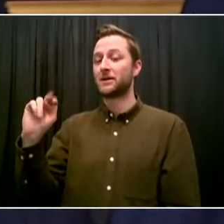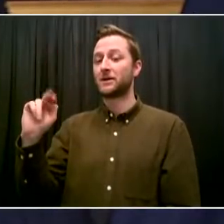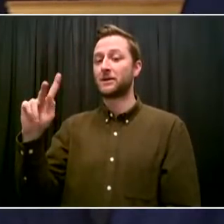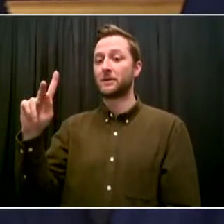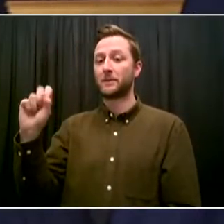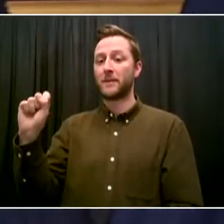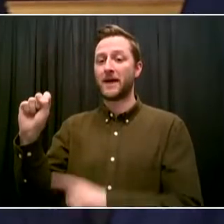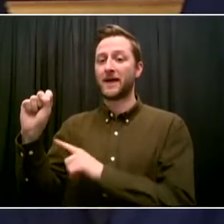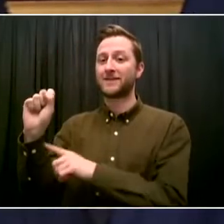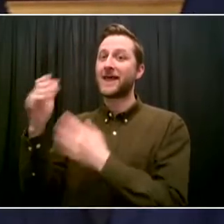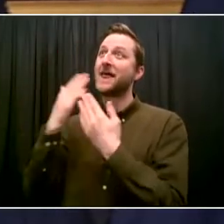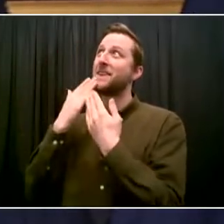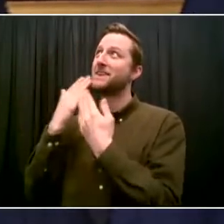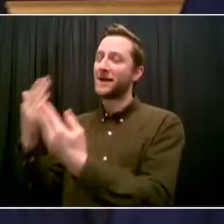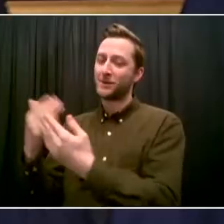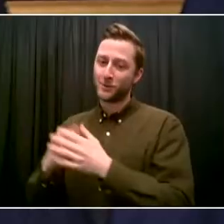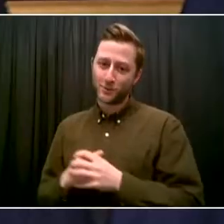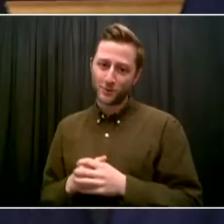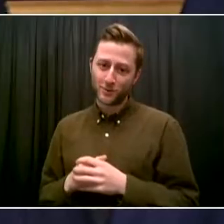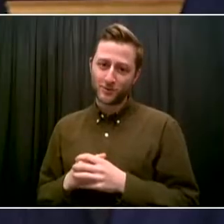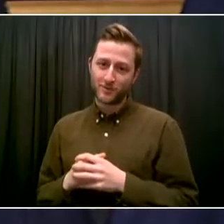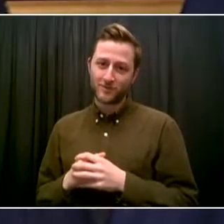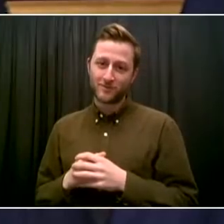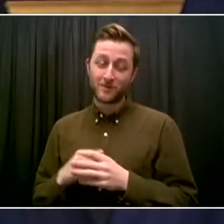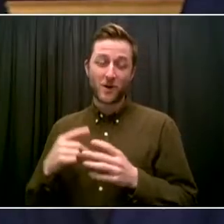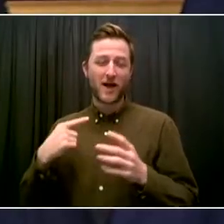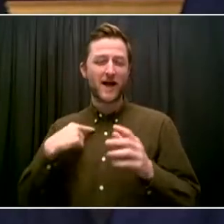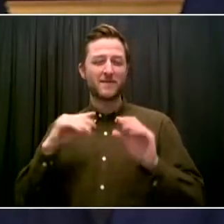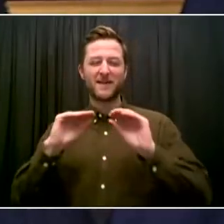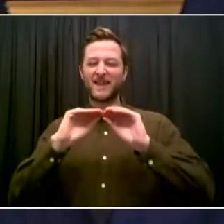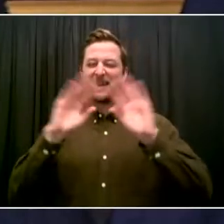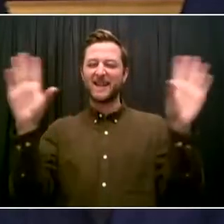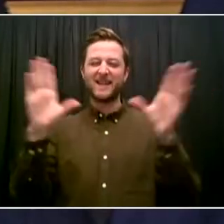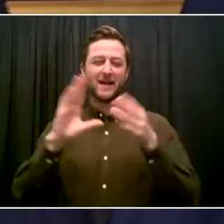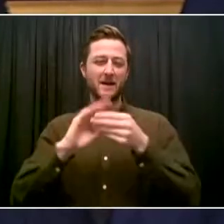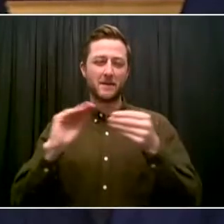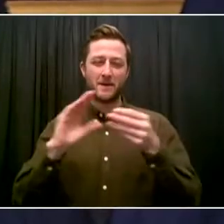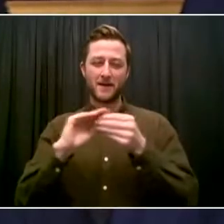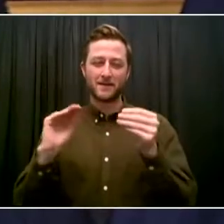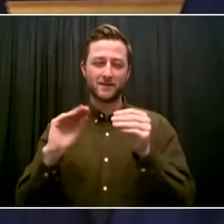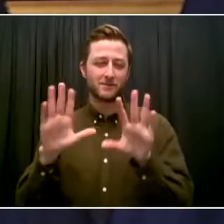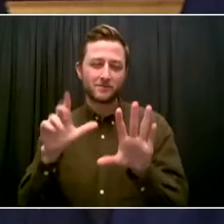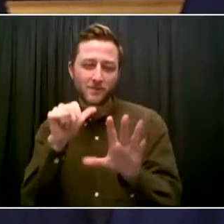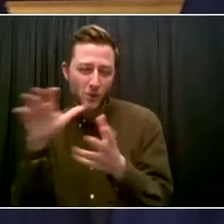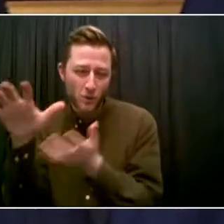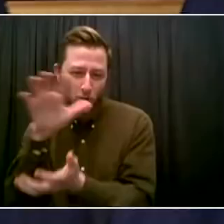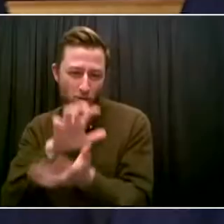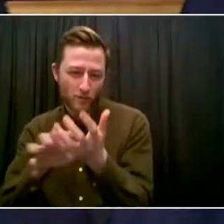THANK YOU CHANCELLOR BANKS. WE WERE CLEAR FROM THE